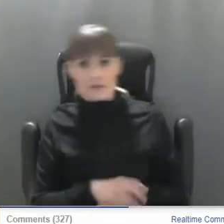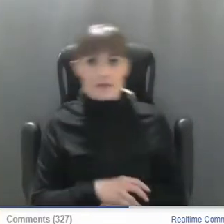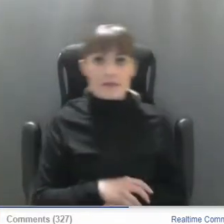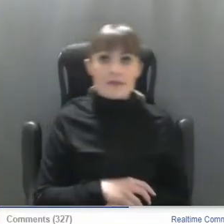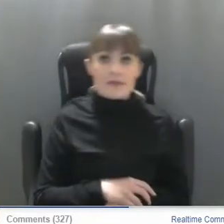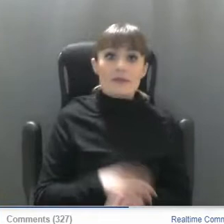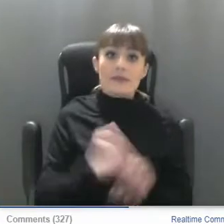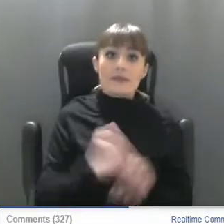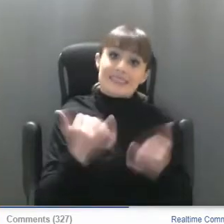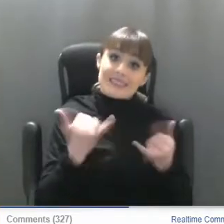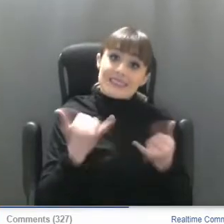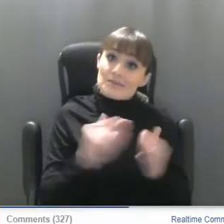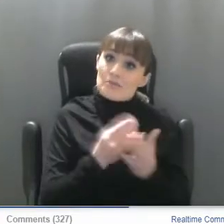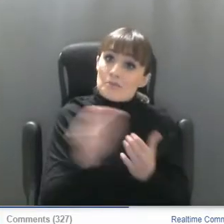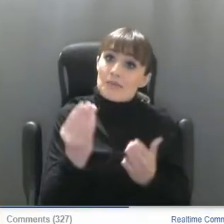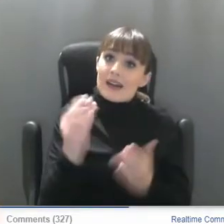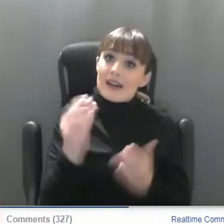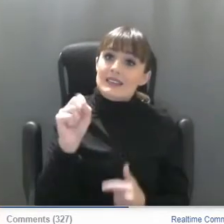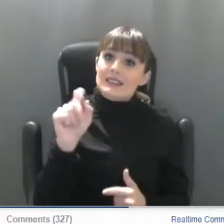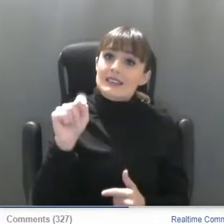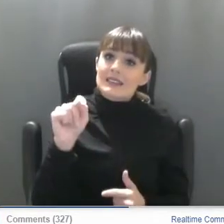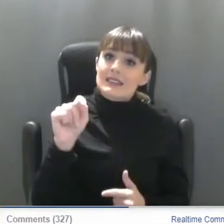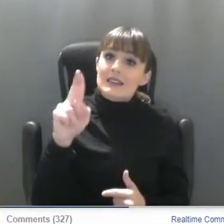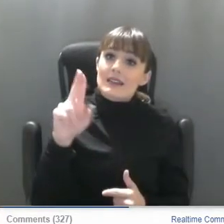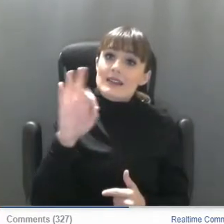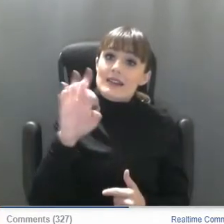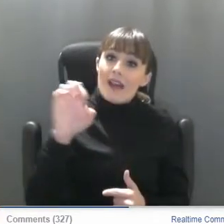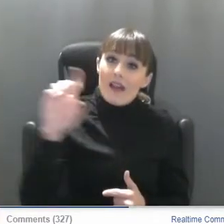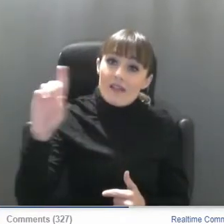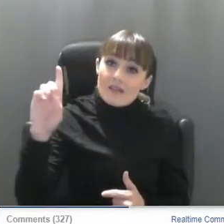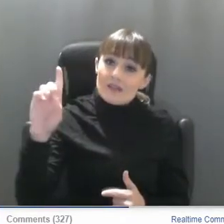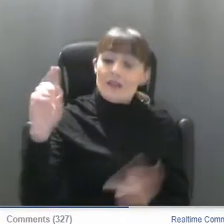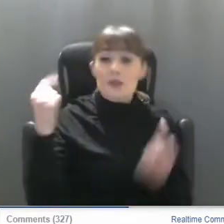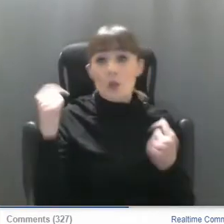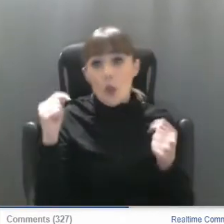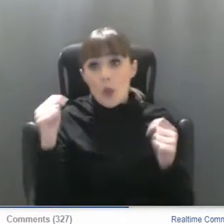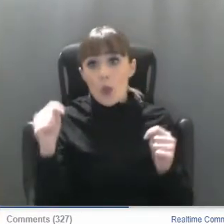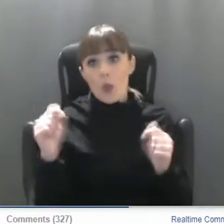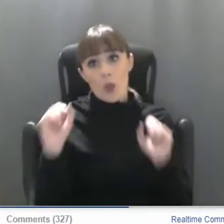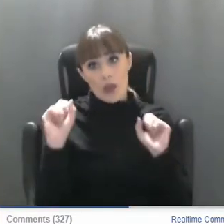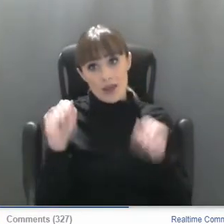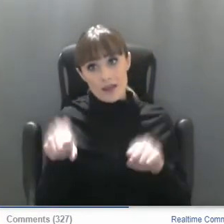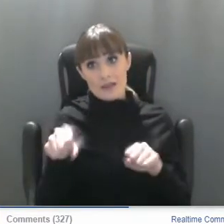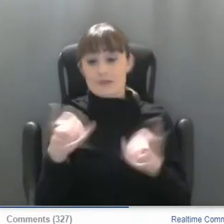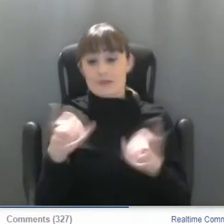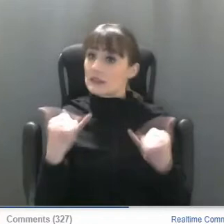still get bites to eat at walk-up windows only. Bistro is closed. Let's just